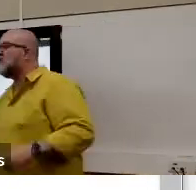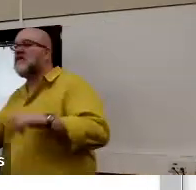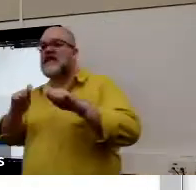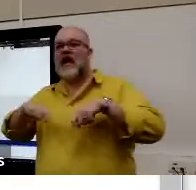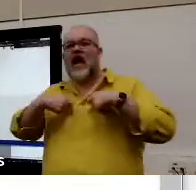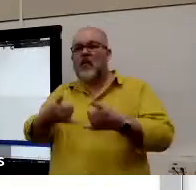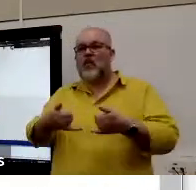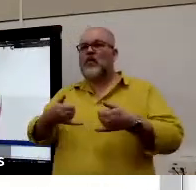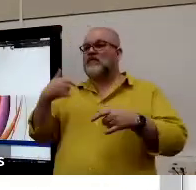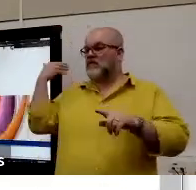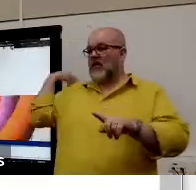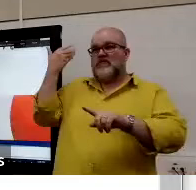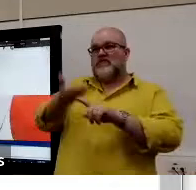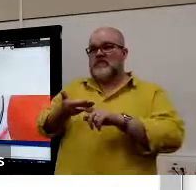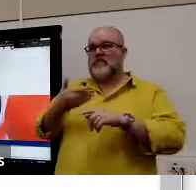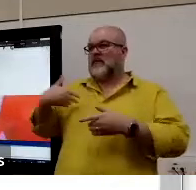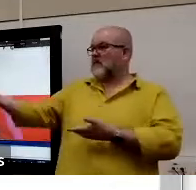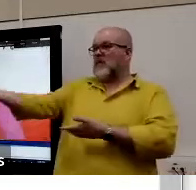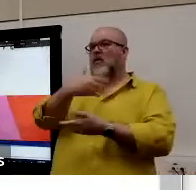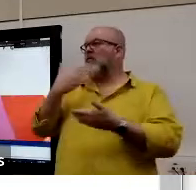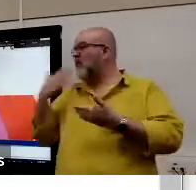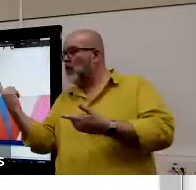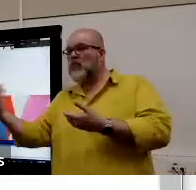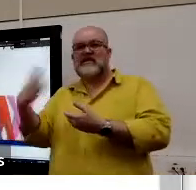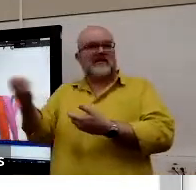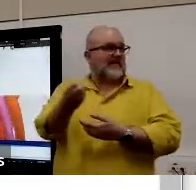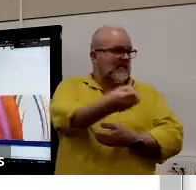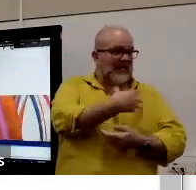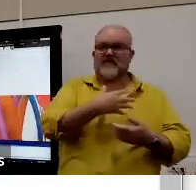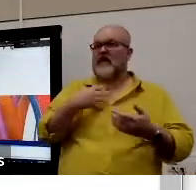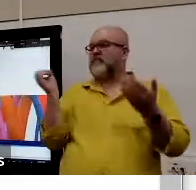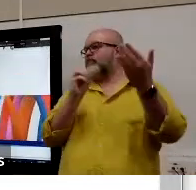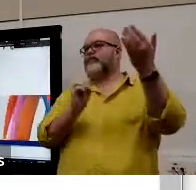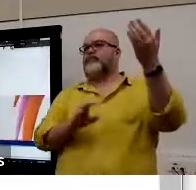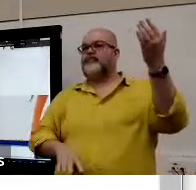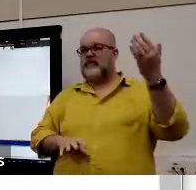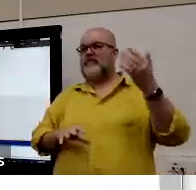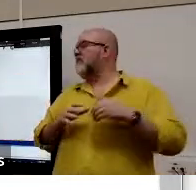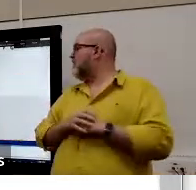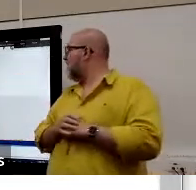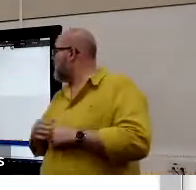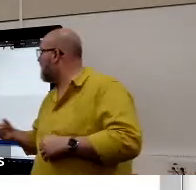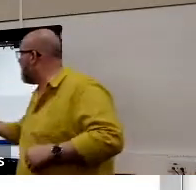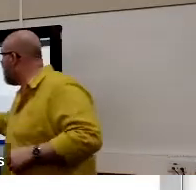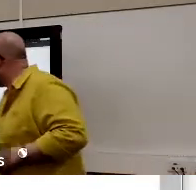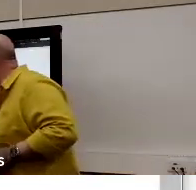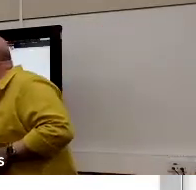Photographs, um our awards that we've had in the past. Thank you for all of those that gave me the information.